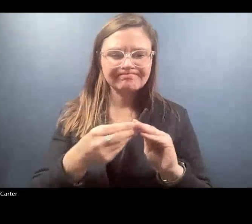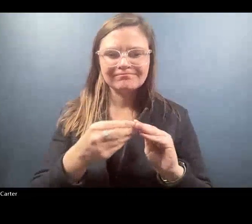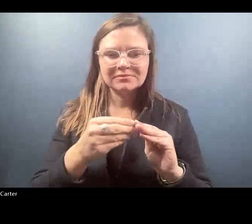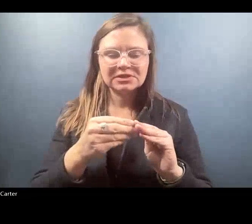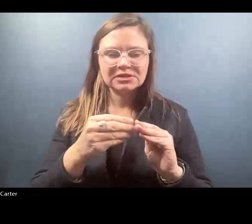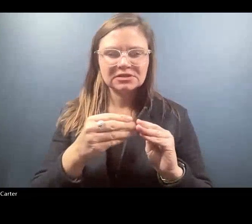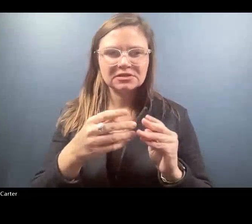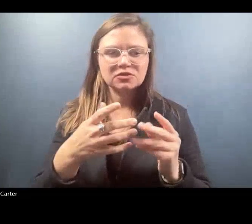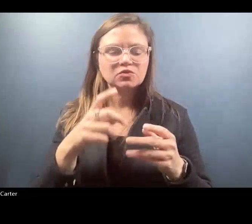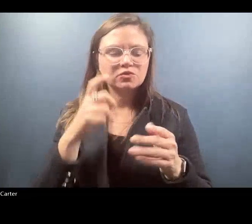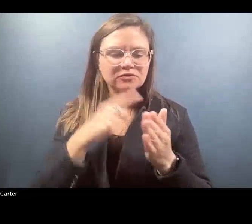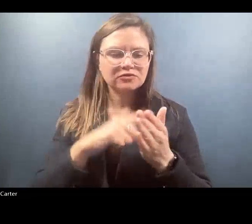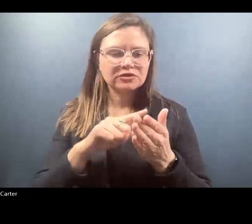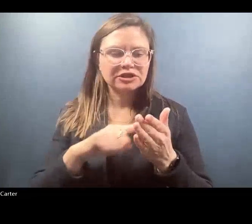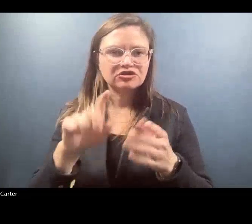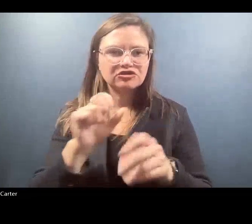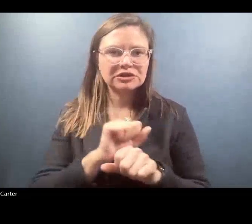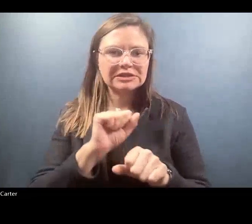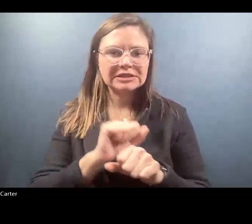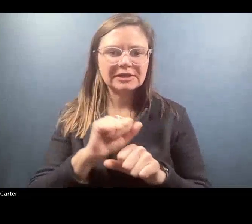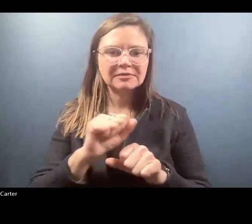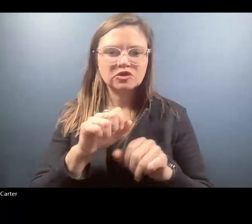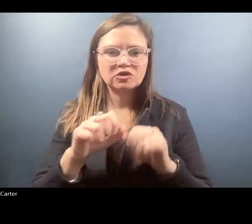data is when we researched the labor market information,